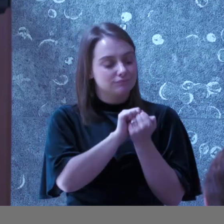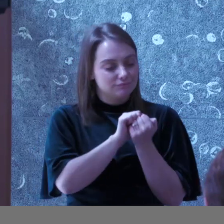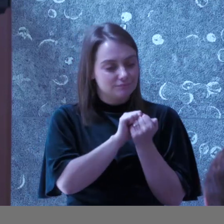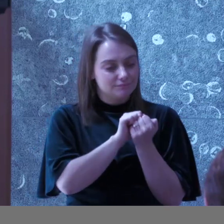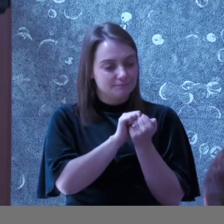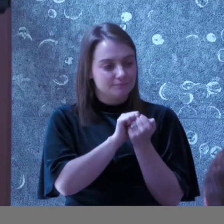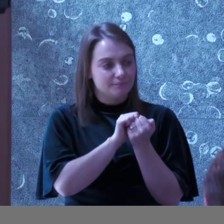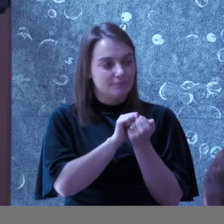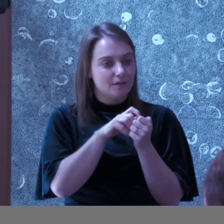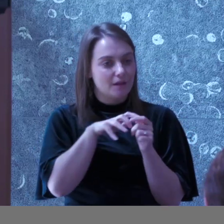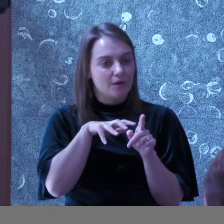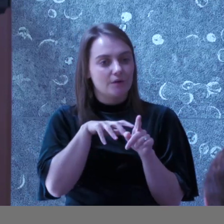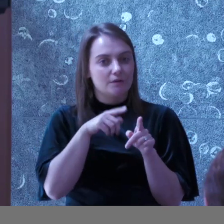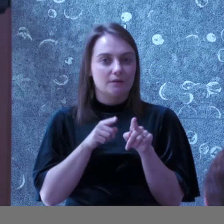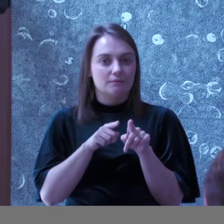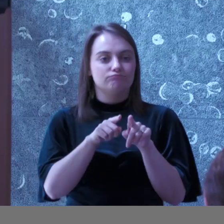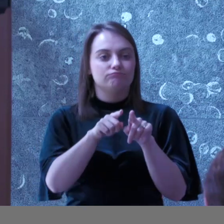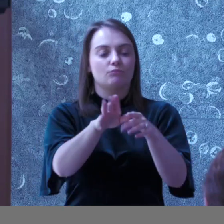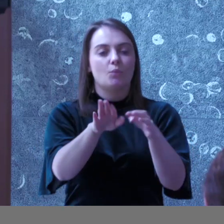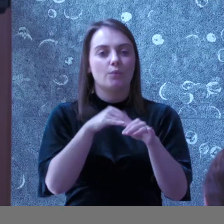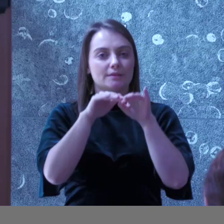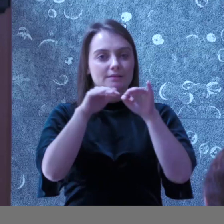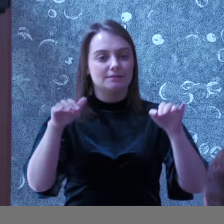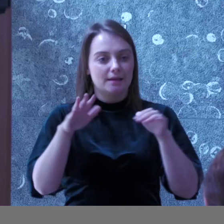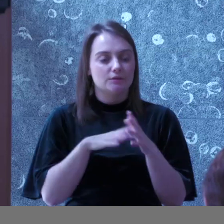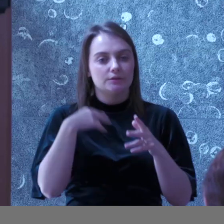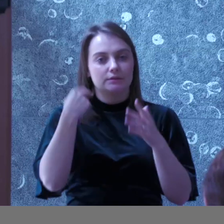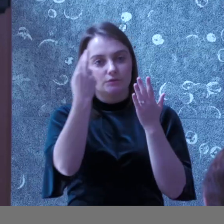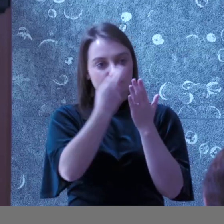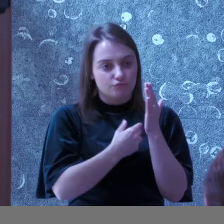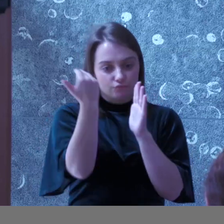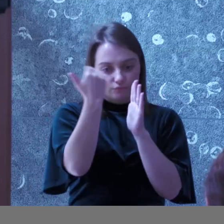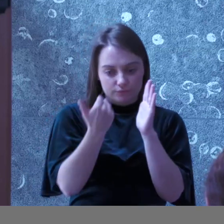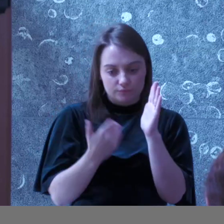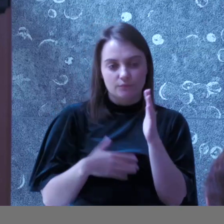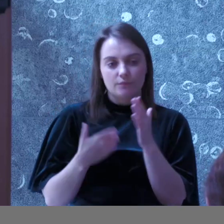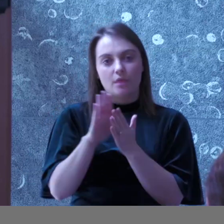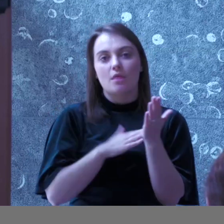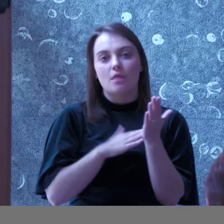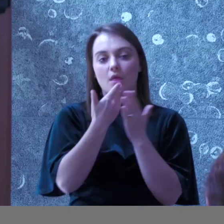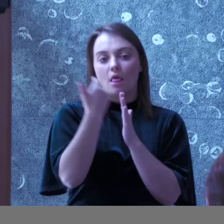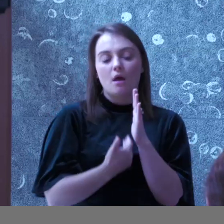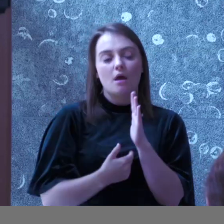with the standards and keeping up with the requirements. Started with the reports and